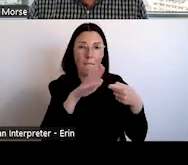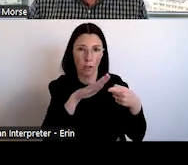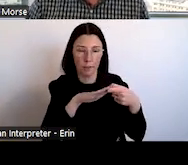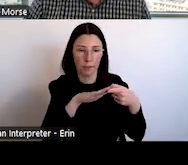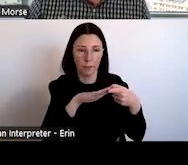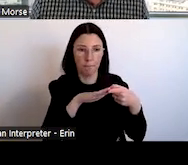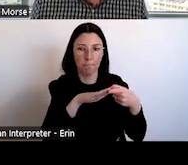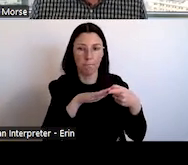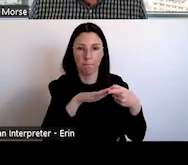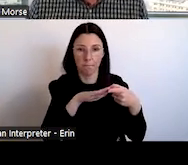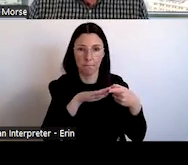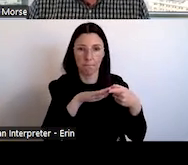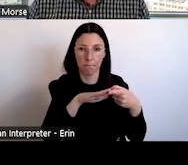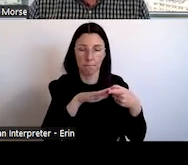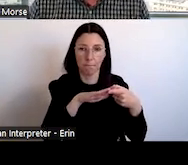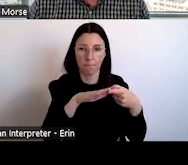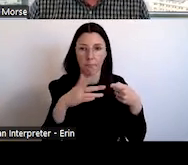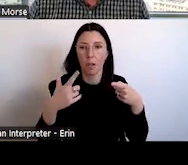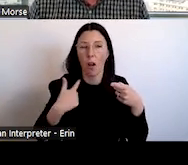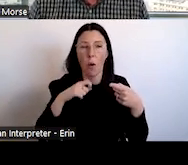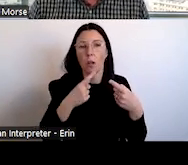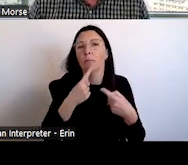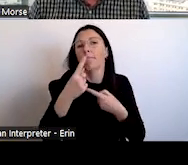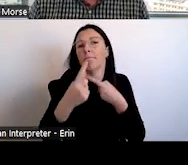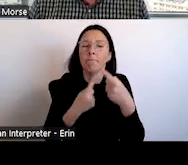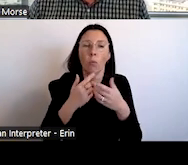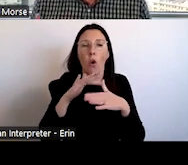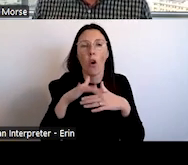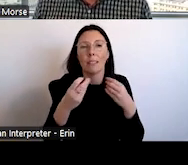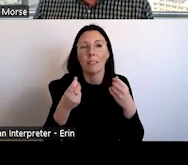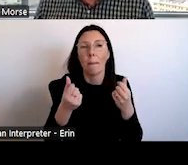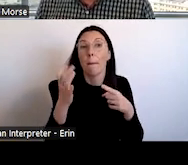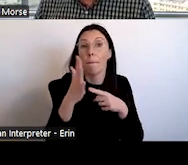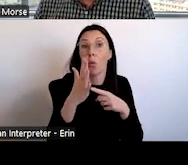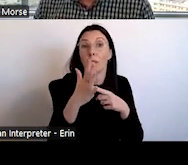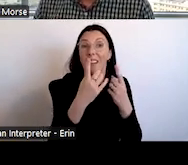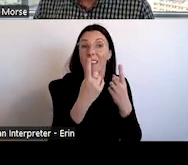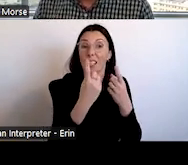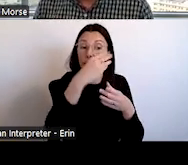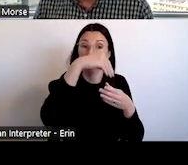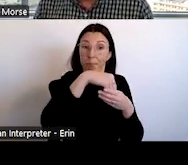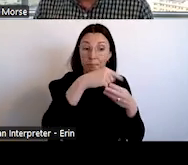where I will walk through some of the key factors of the program but then hand over to my colleague,